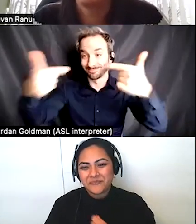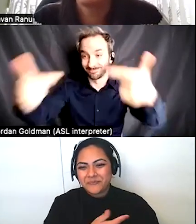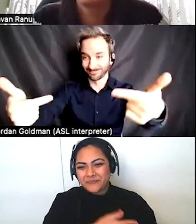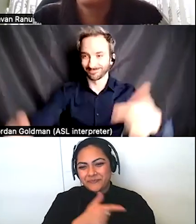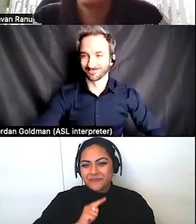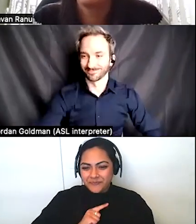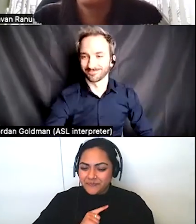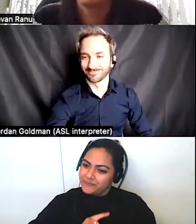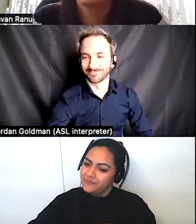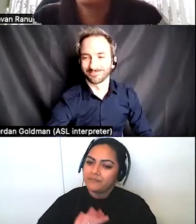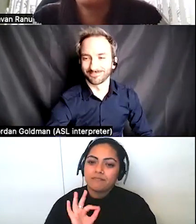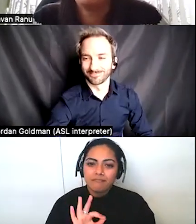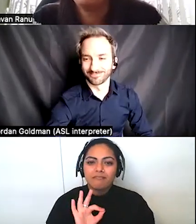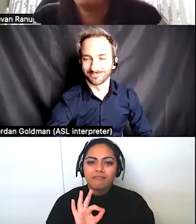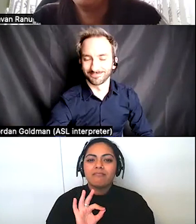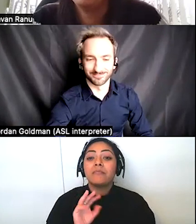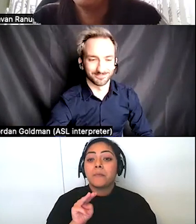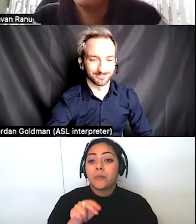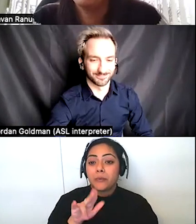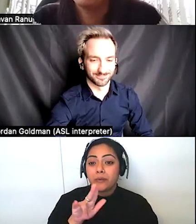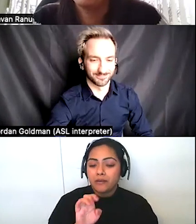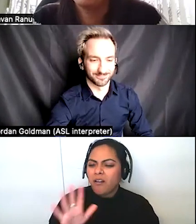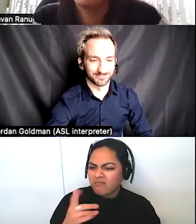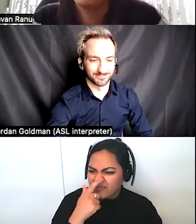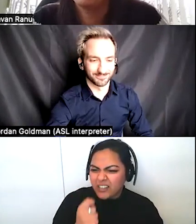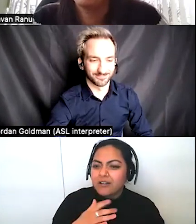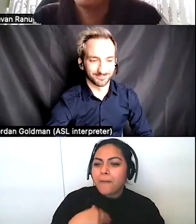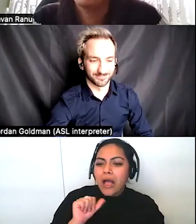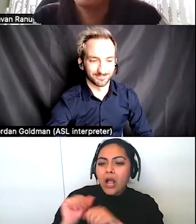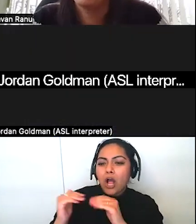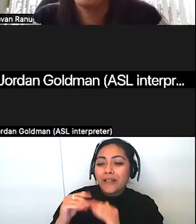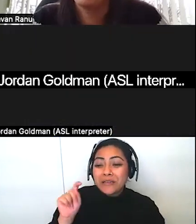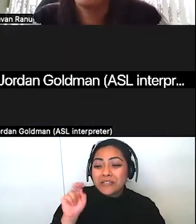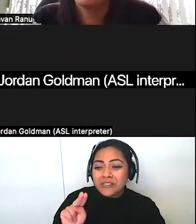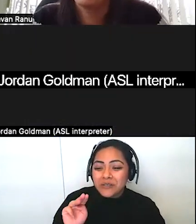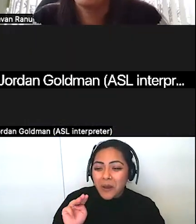Tom, made a quick check of keywords in our bibliographic database, BiblioShare,